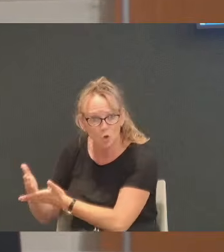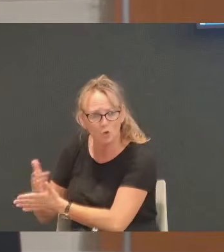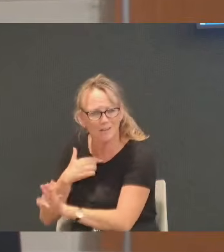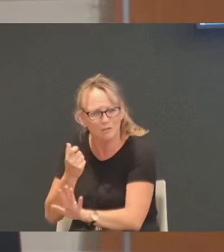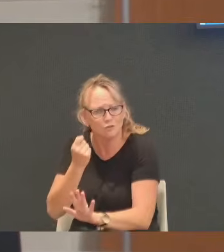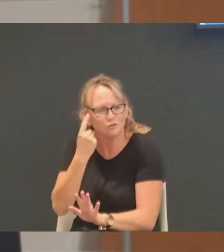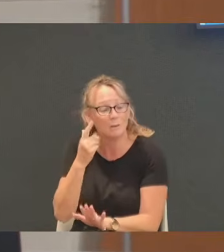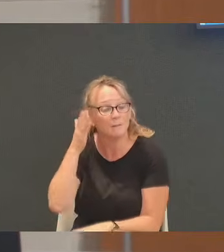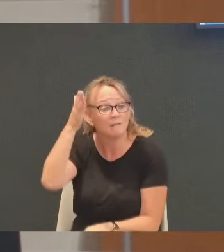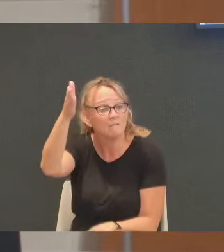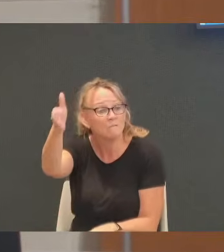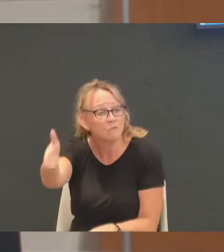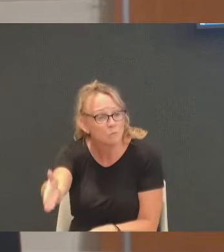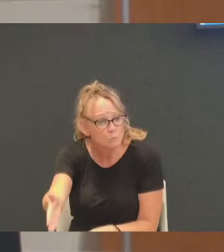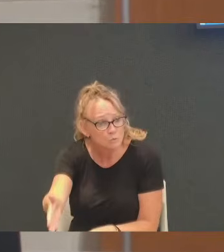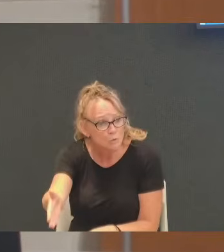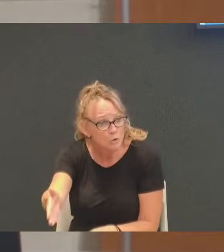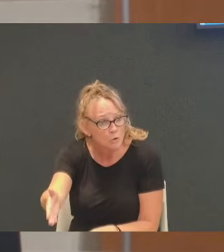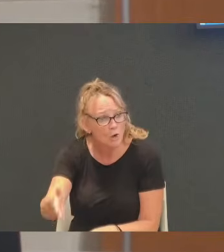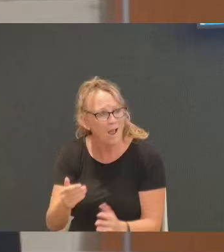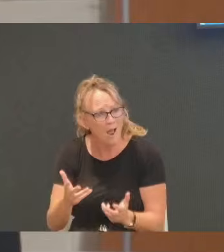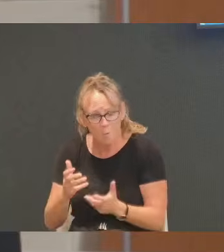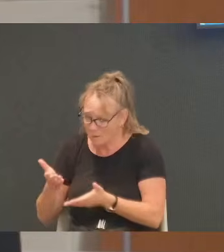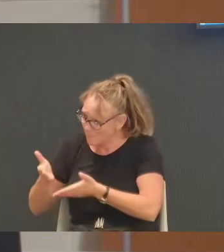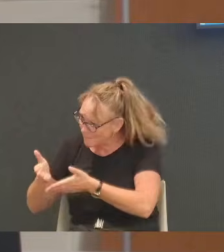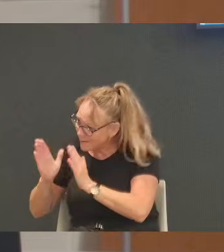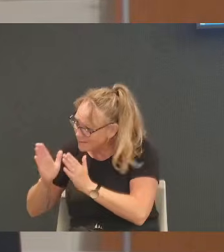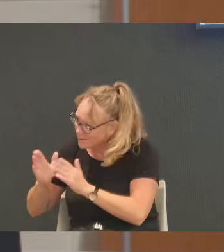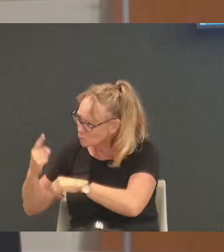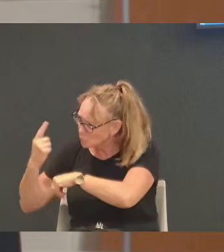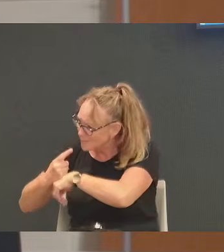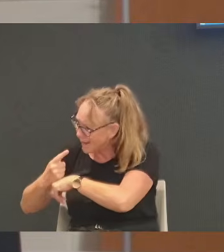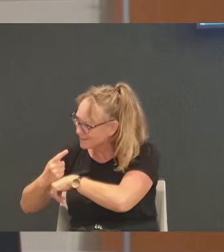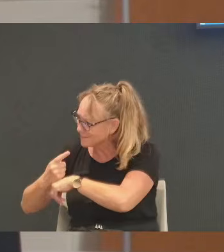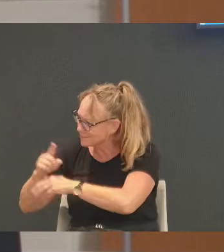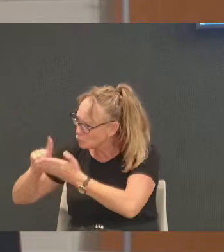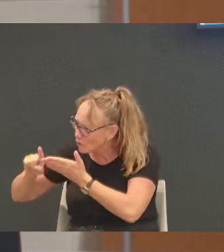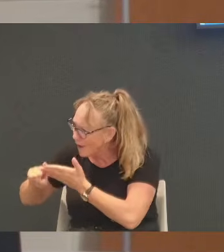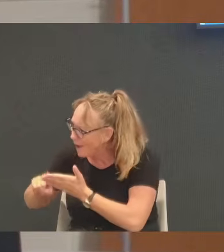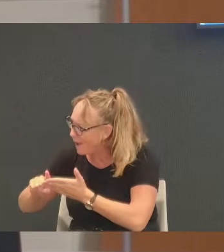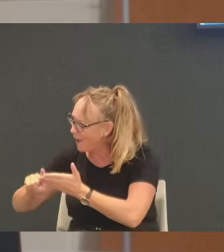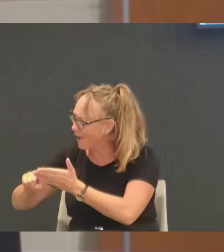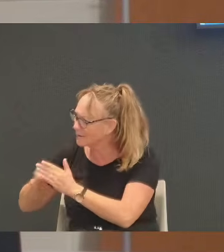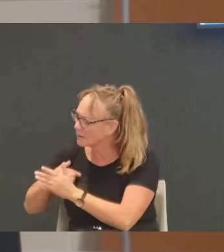I would certainly like to pay more attention to these things expiring so that we don't